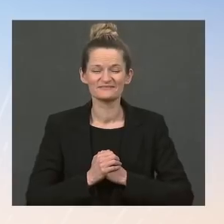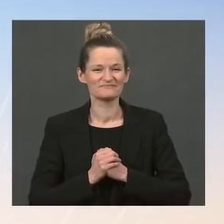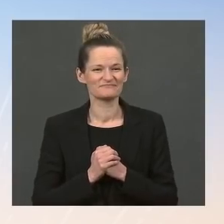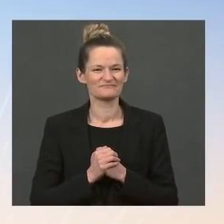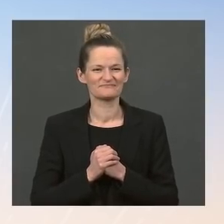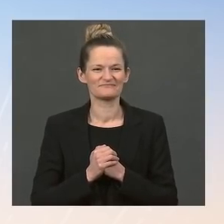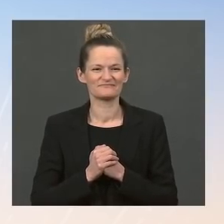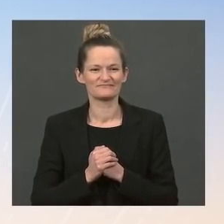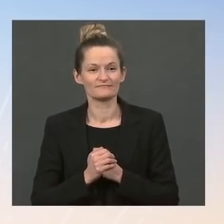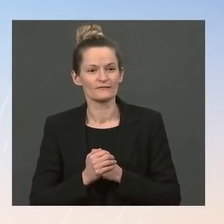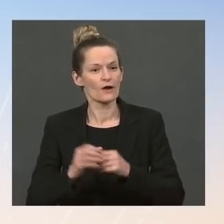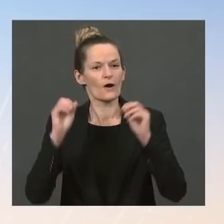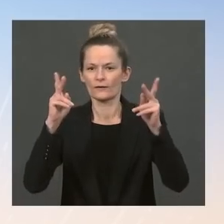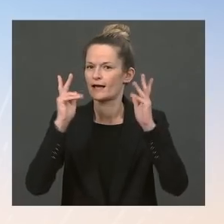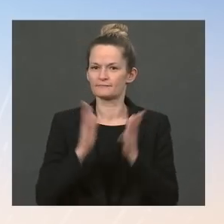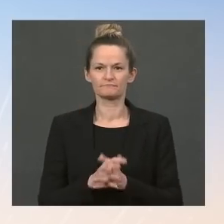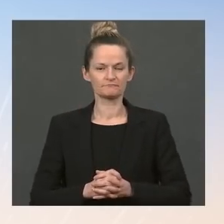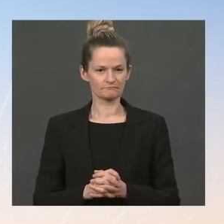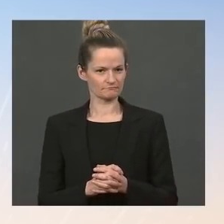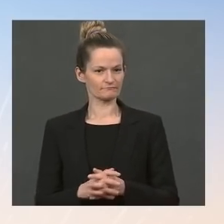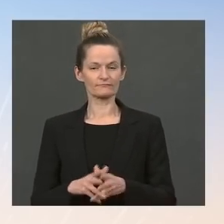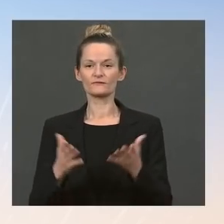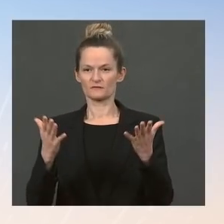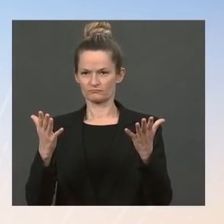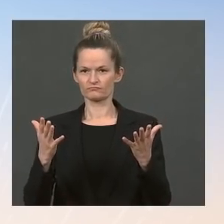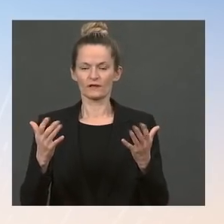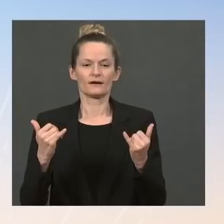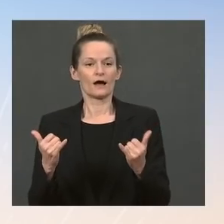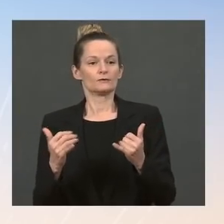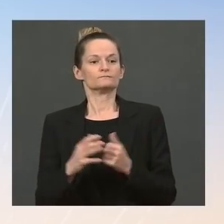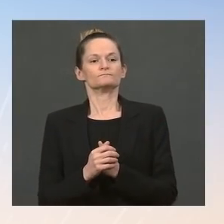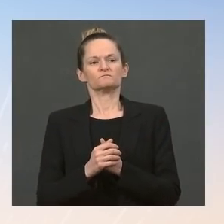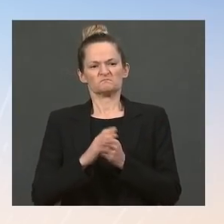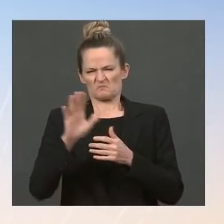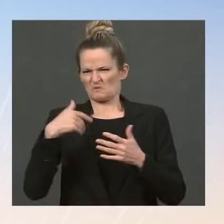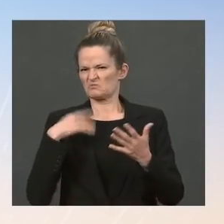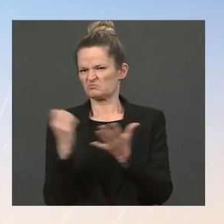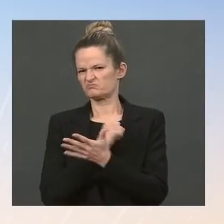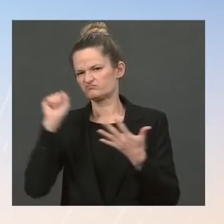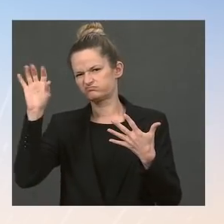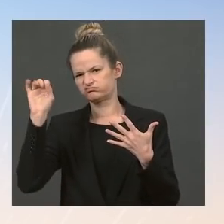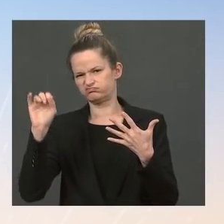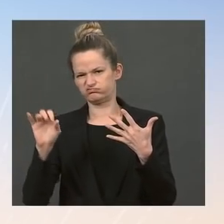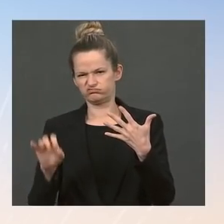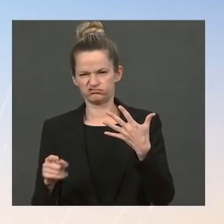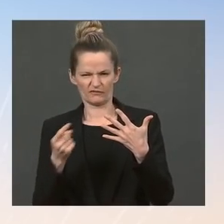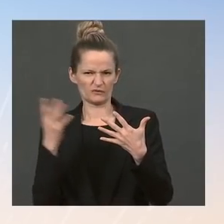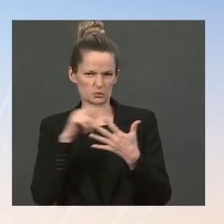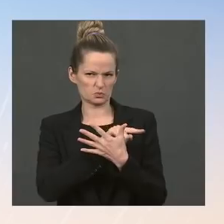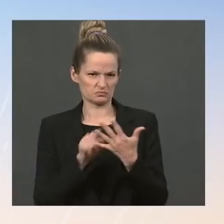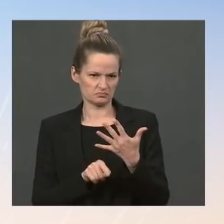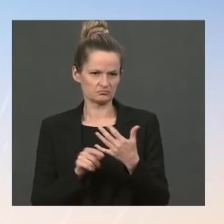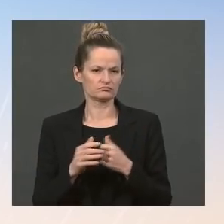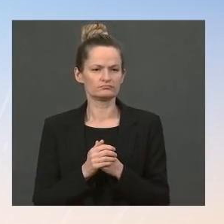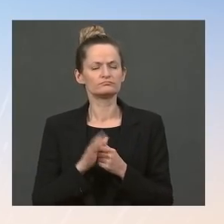Ms. Psaki: Hi, everyone. Okay, a couple of items for all of you at the top. Yesterday, President Biden announced